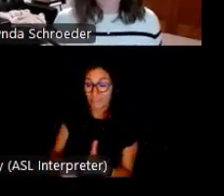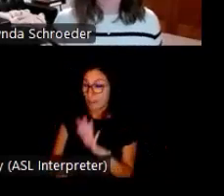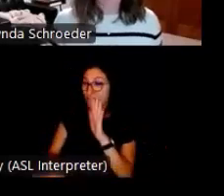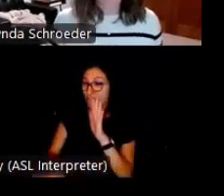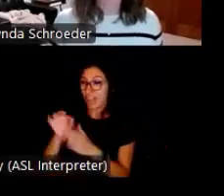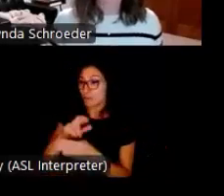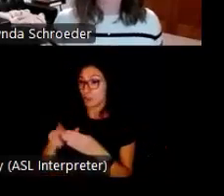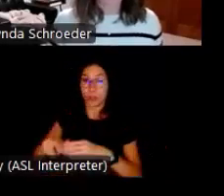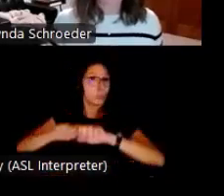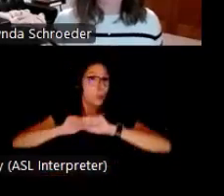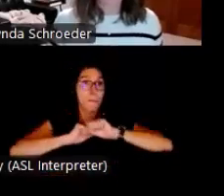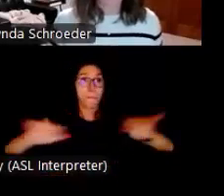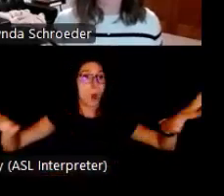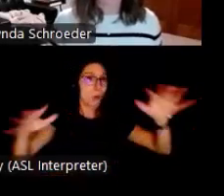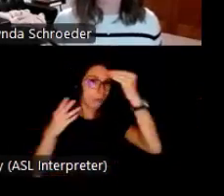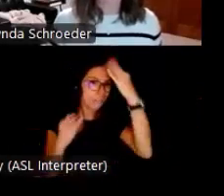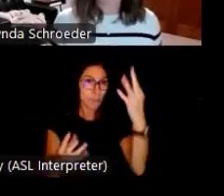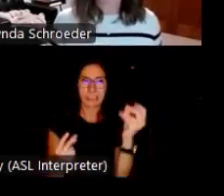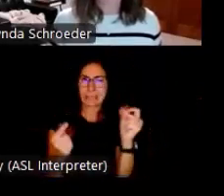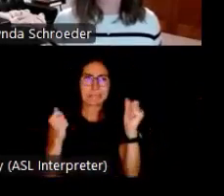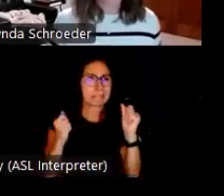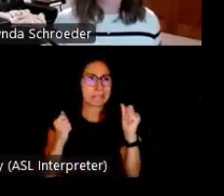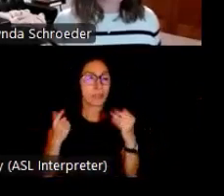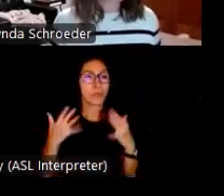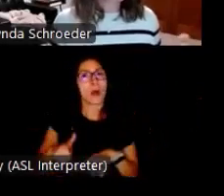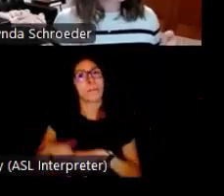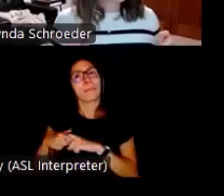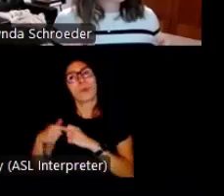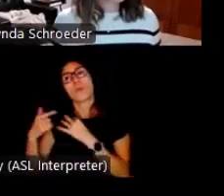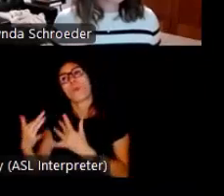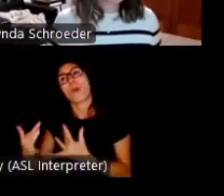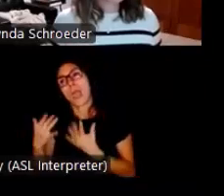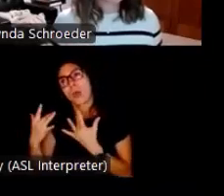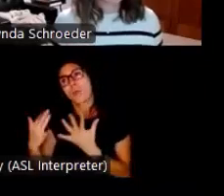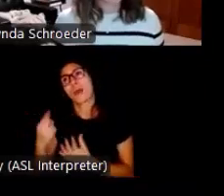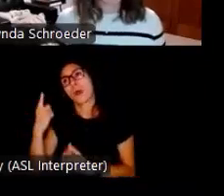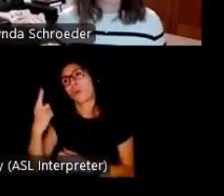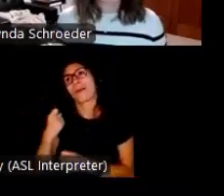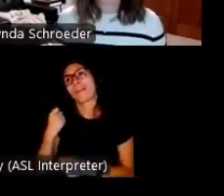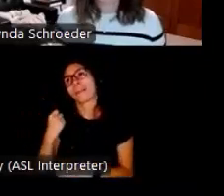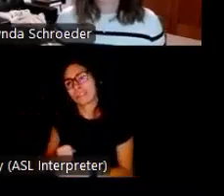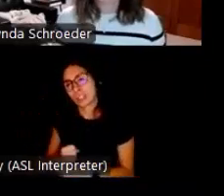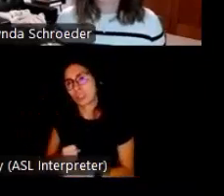to reach another journal publication. So our dissemination strategy to share this work